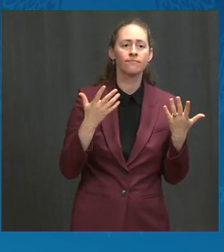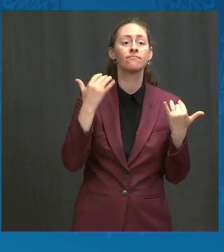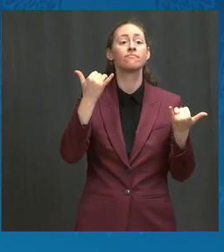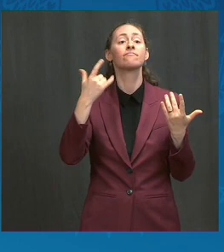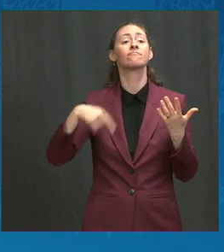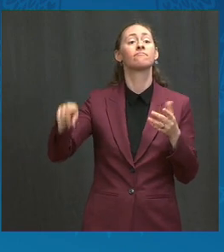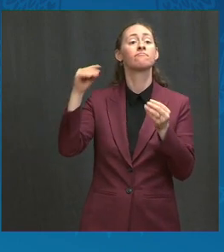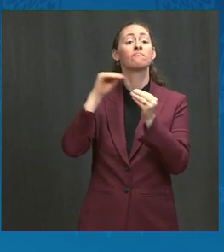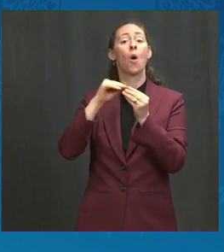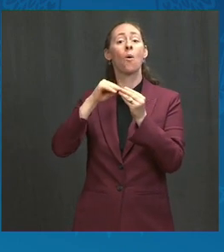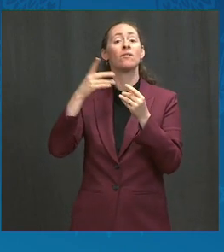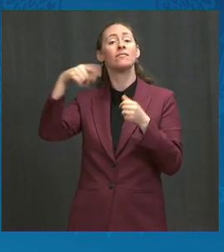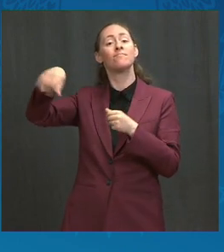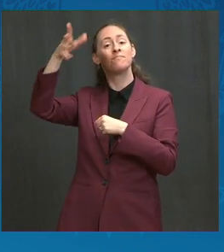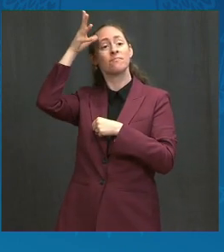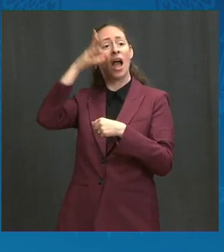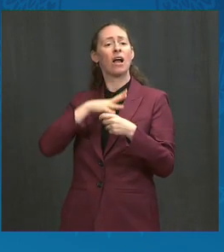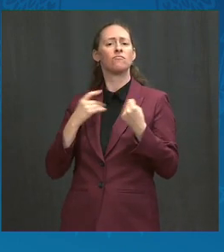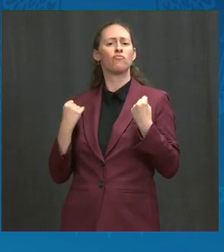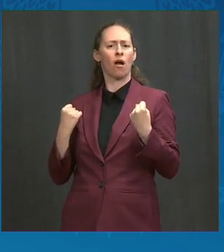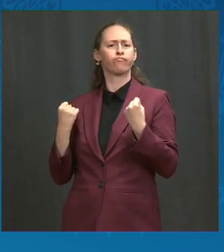Human rights abuses have multiplied.